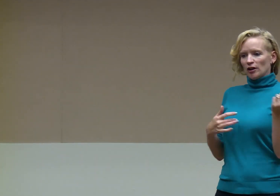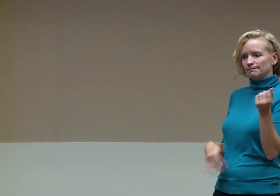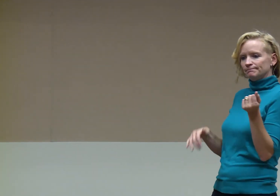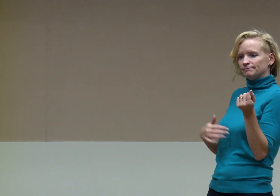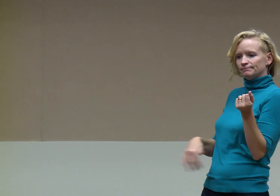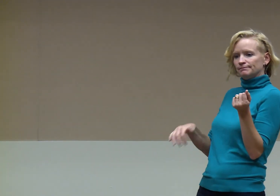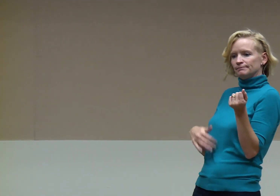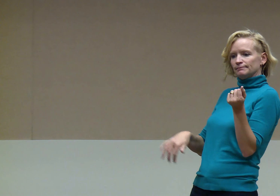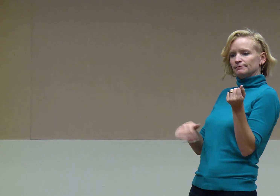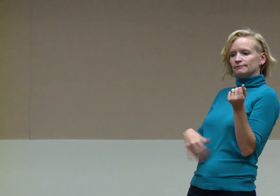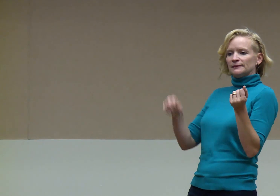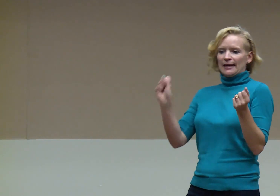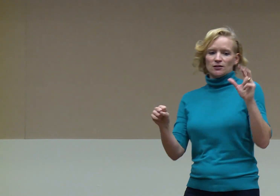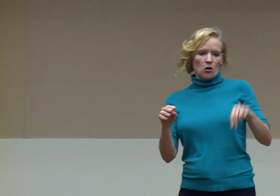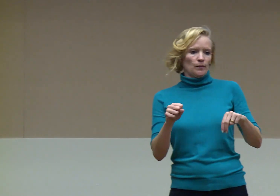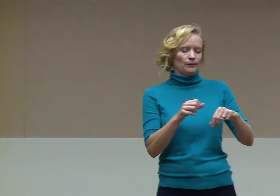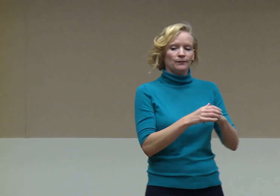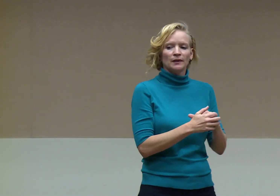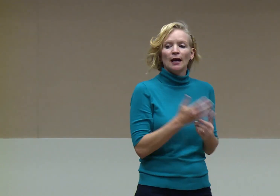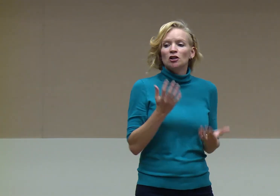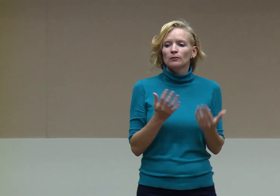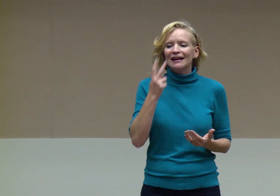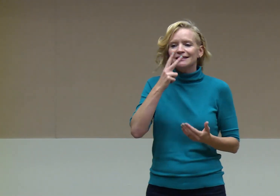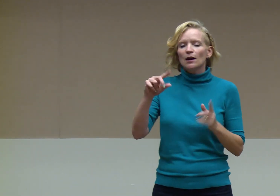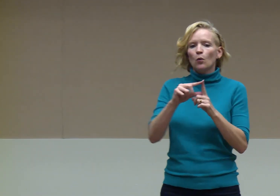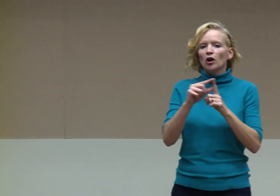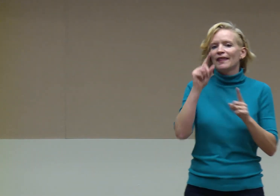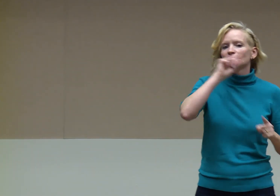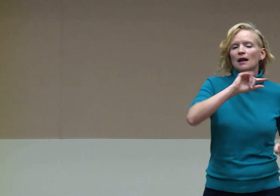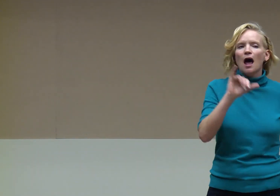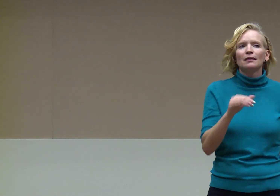You might see a word like "guitar" signed. You say yes or no.